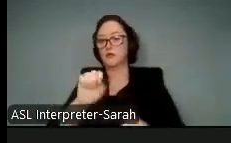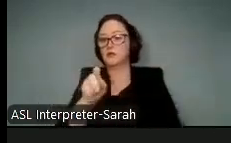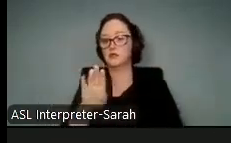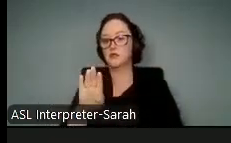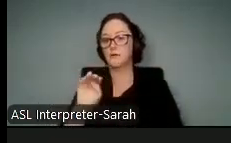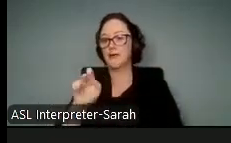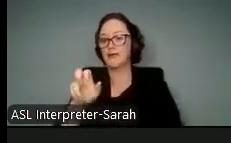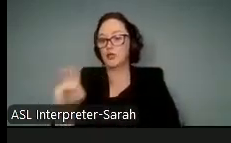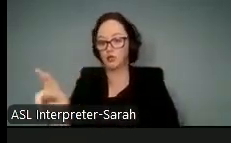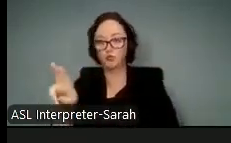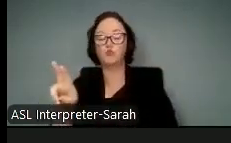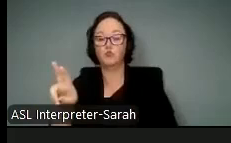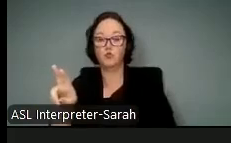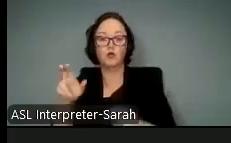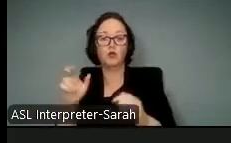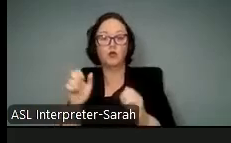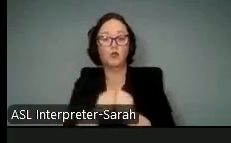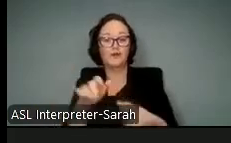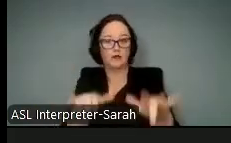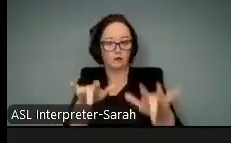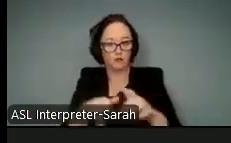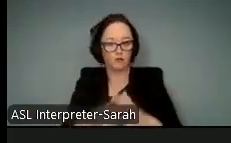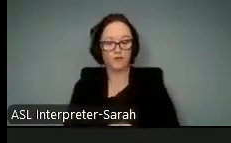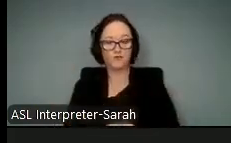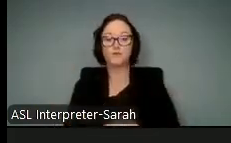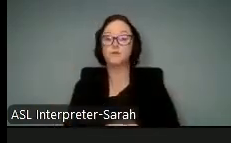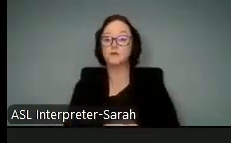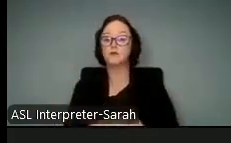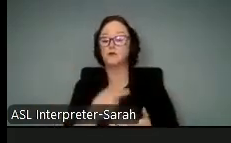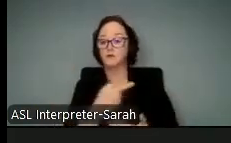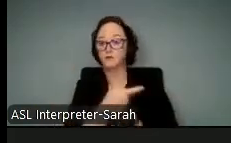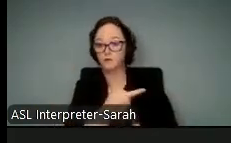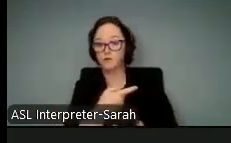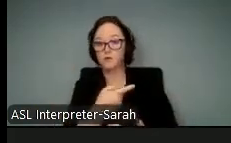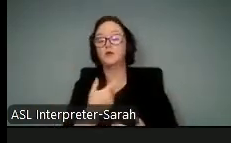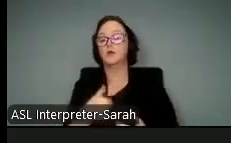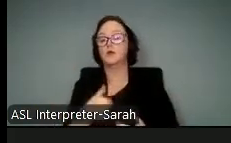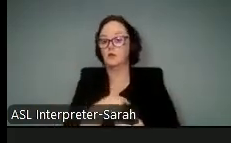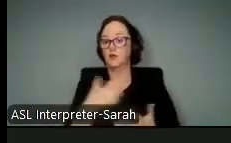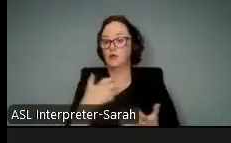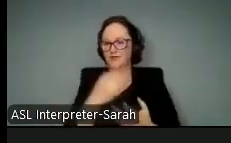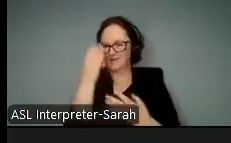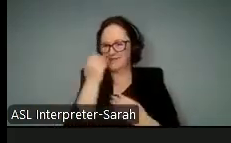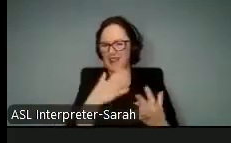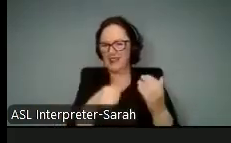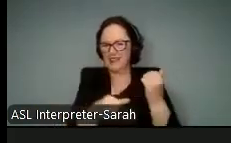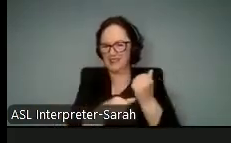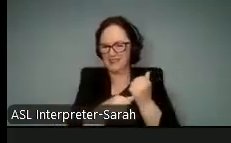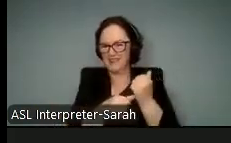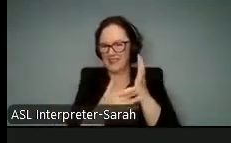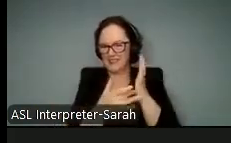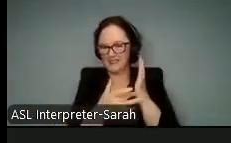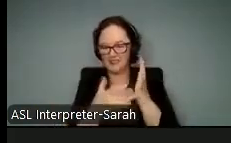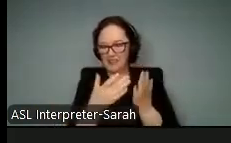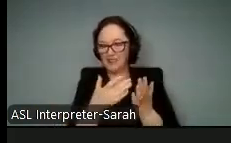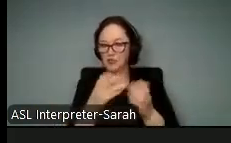So big consideration here is we want to make sure that we're telling assisted technology where they are on the page. We need to have landmarks.